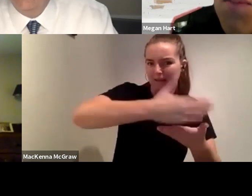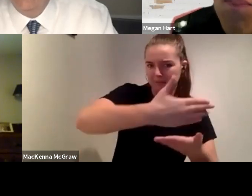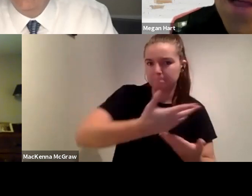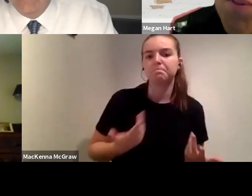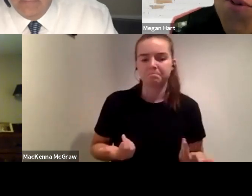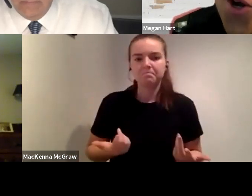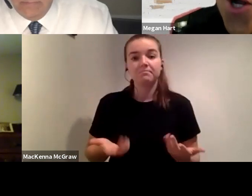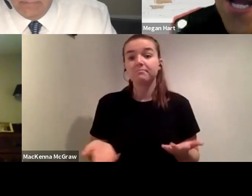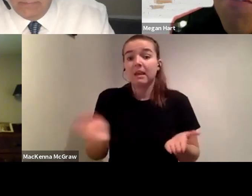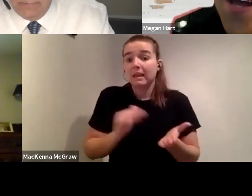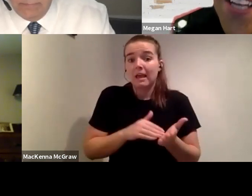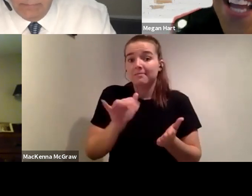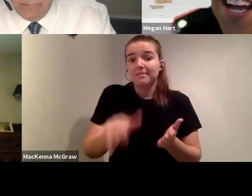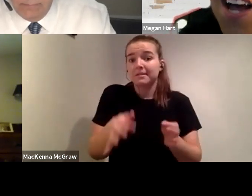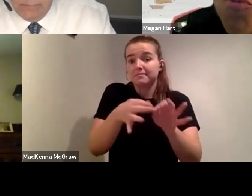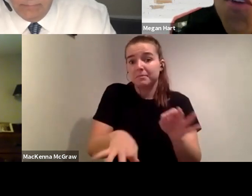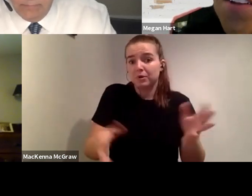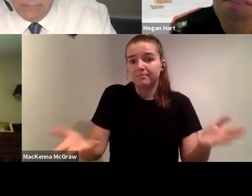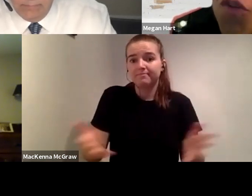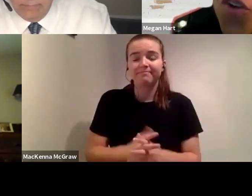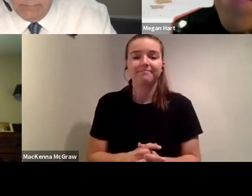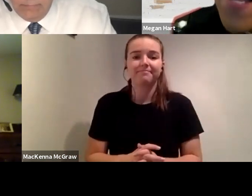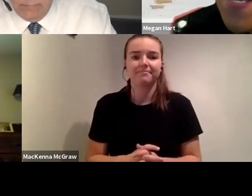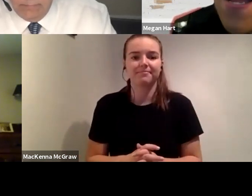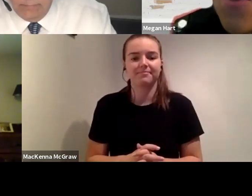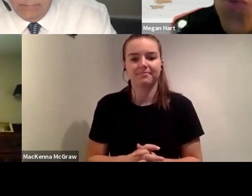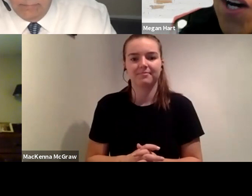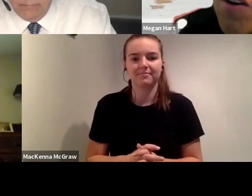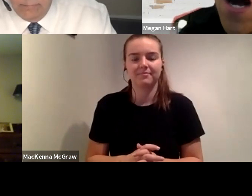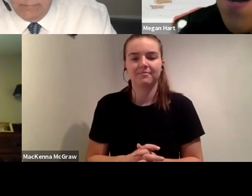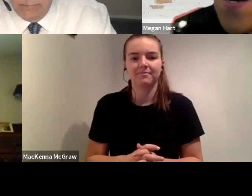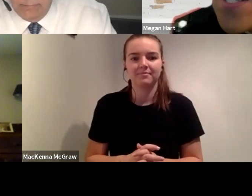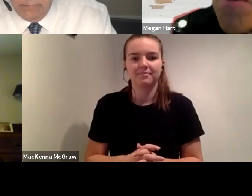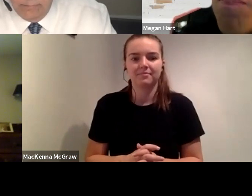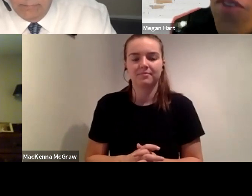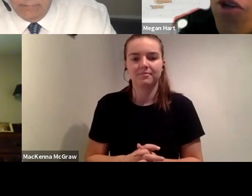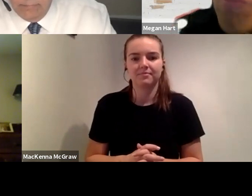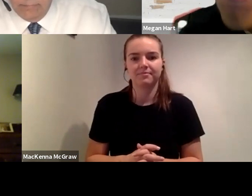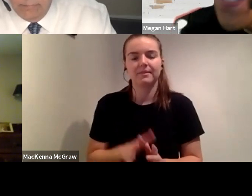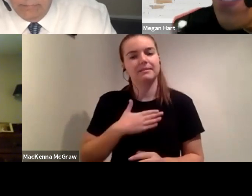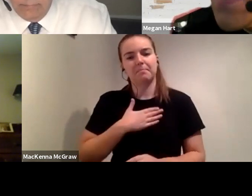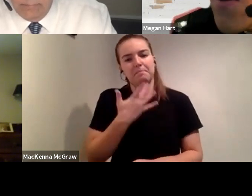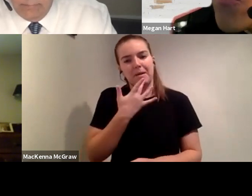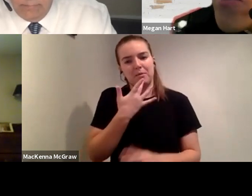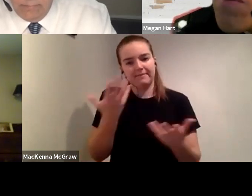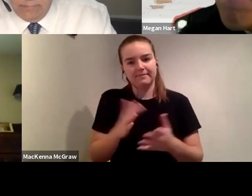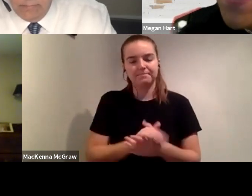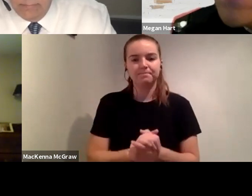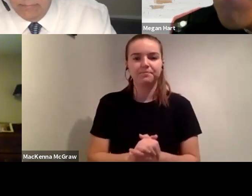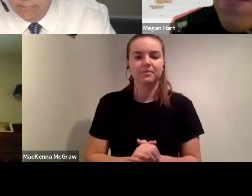I do prefer to use a laptop versus a desktop for space purposes.